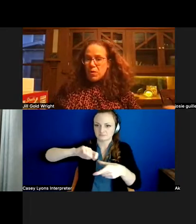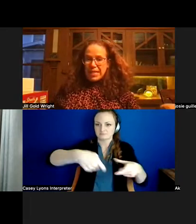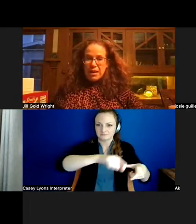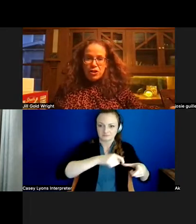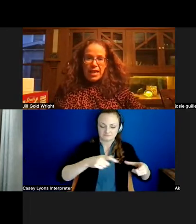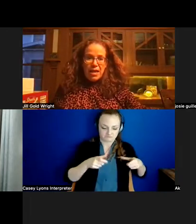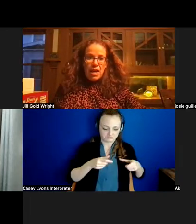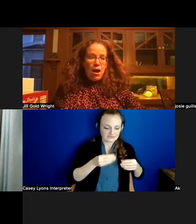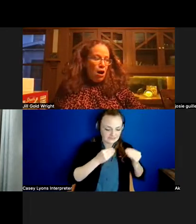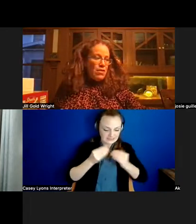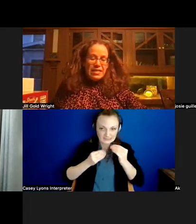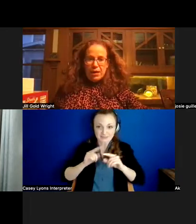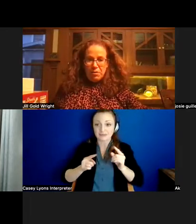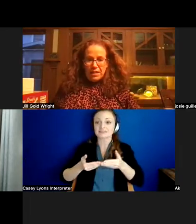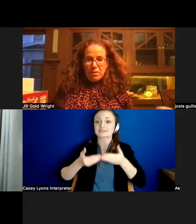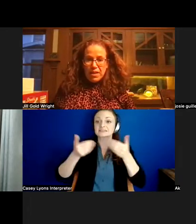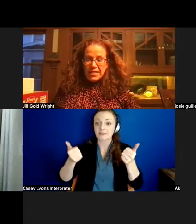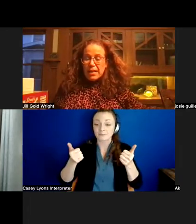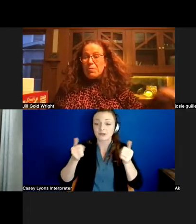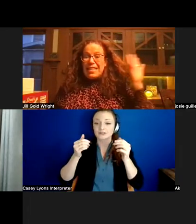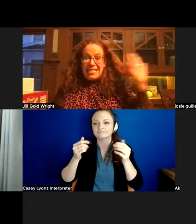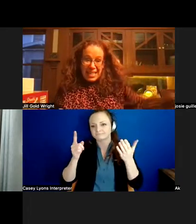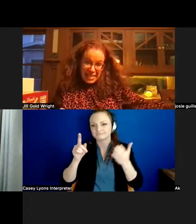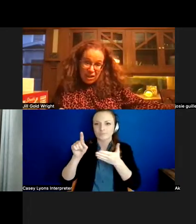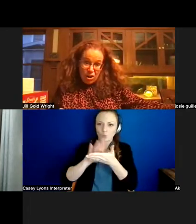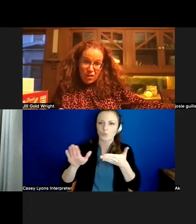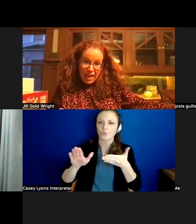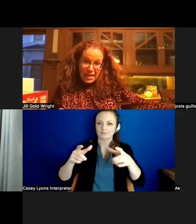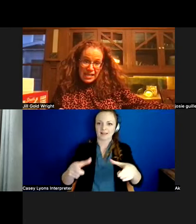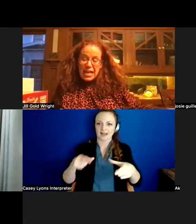what's actually on the ster place. So what's on the stator plate sits there all night,